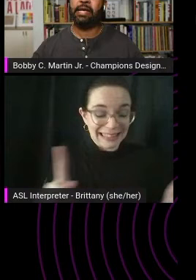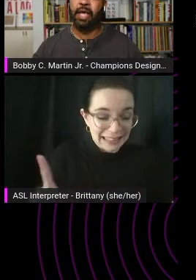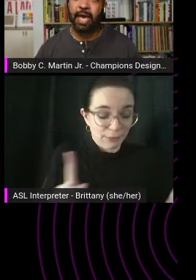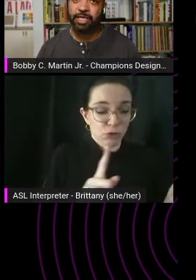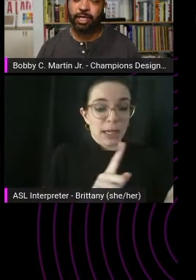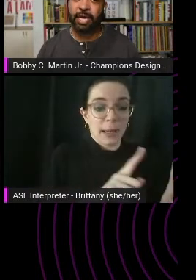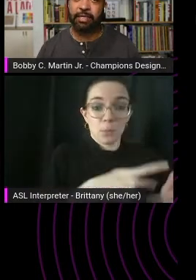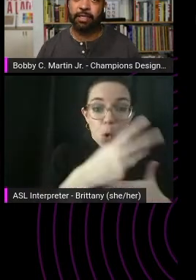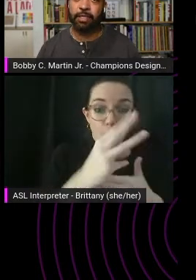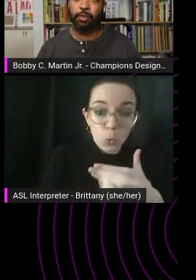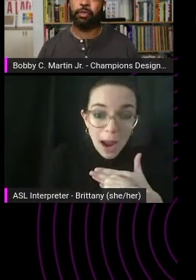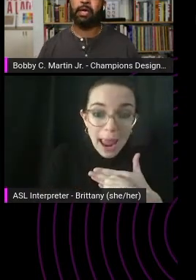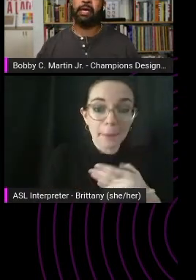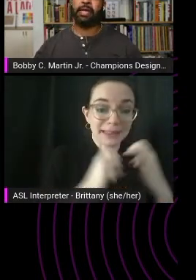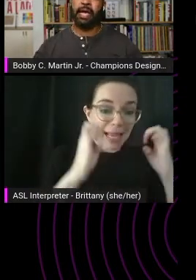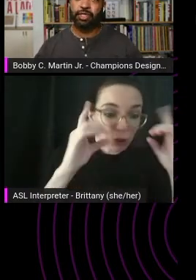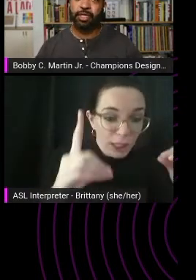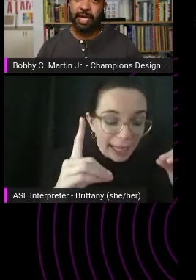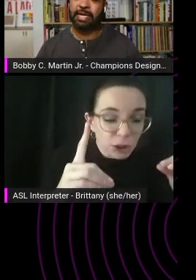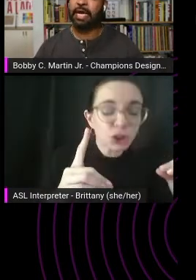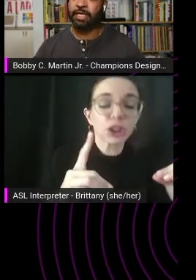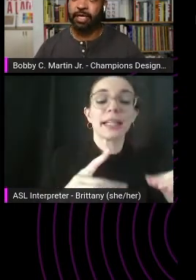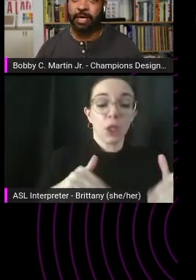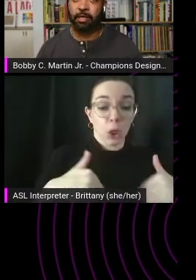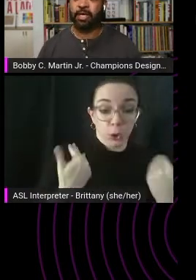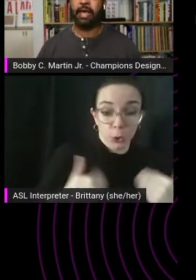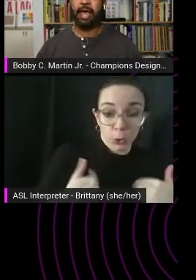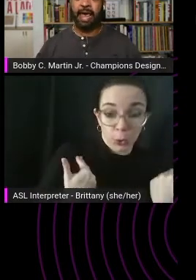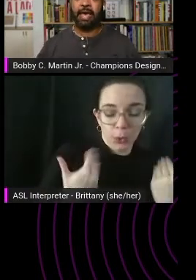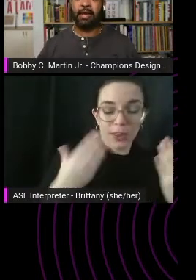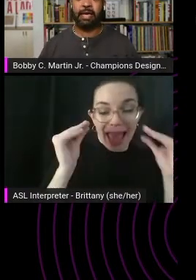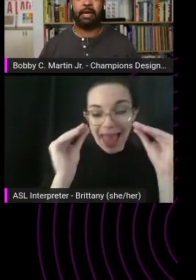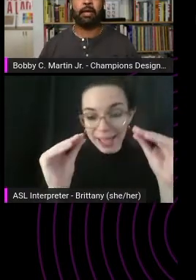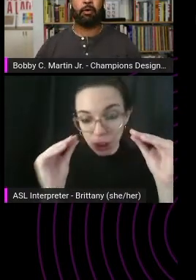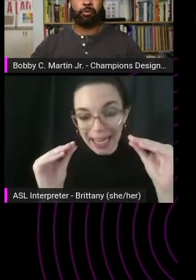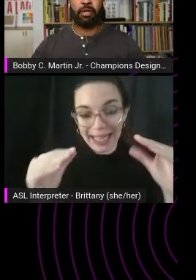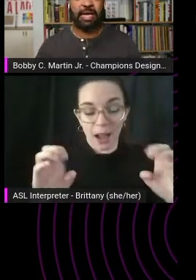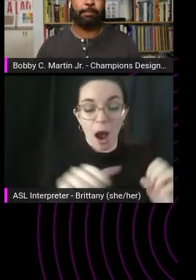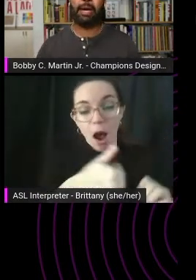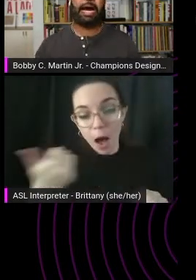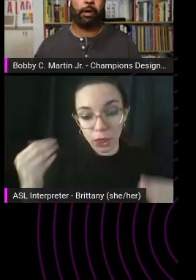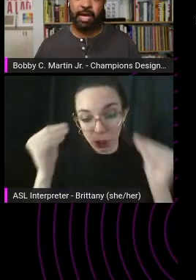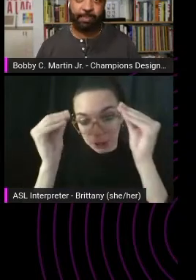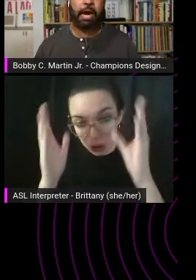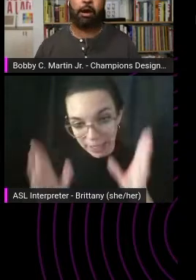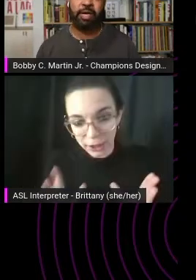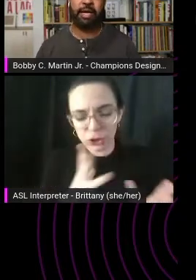in educating the youth and educating educators and in really empowering